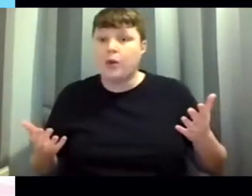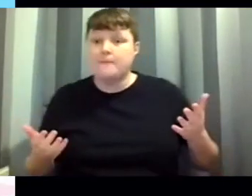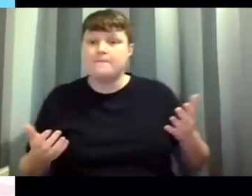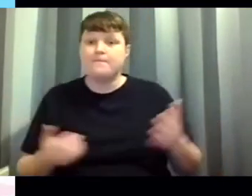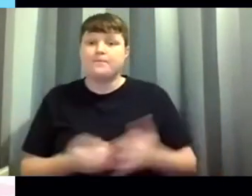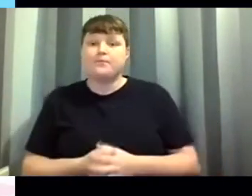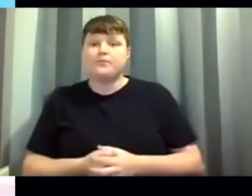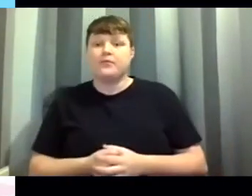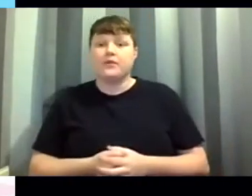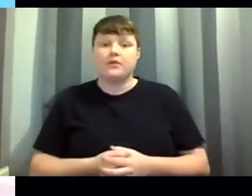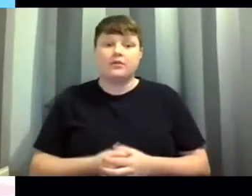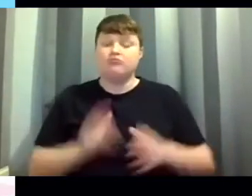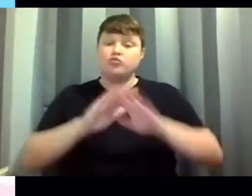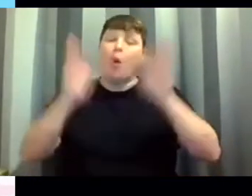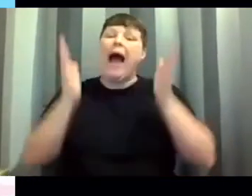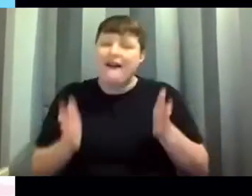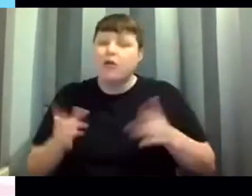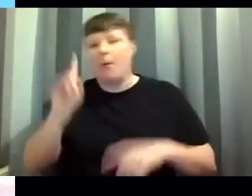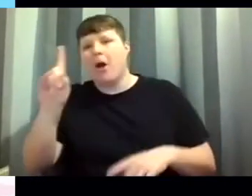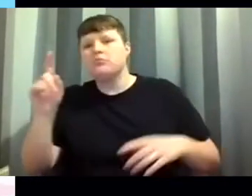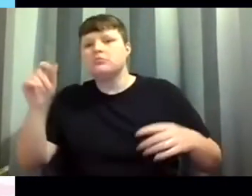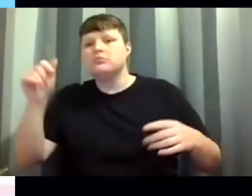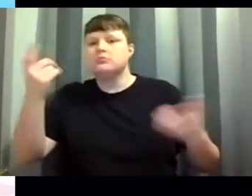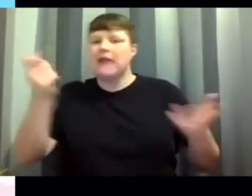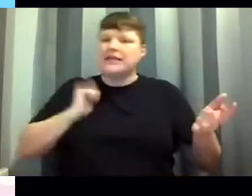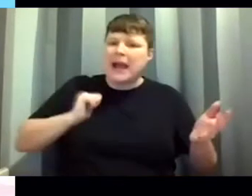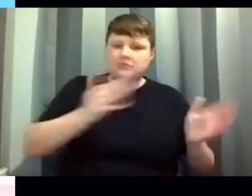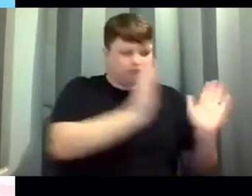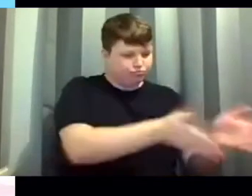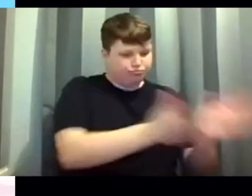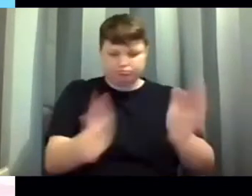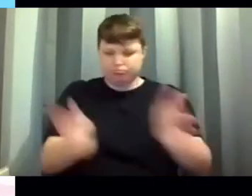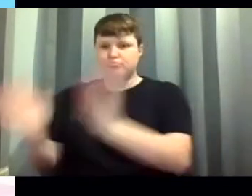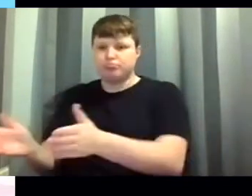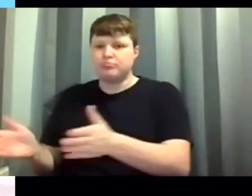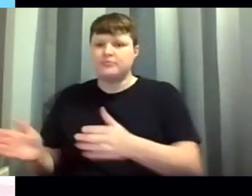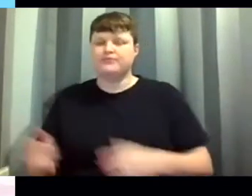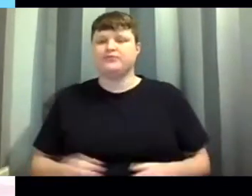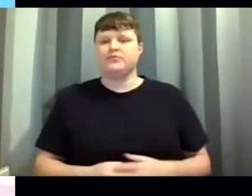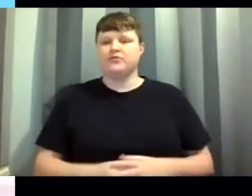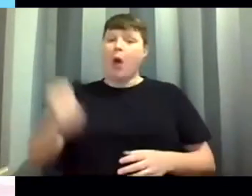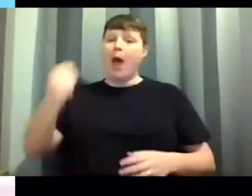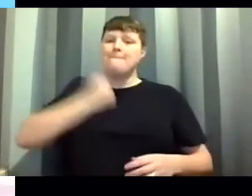don't have to but, you know, my dysphoria knows what they are so that causes problems. Things